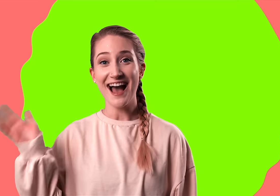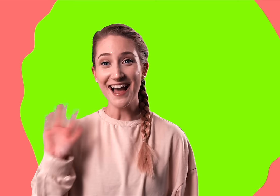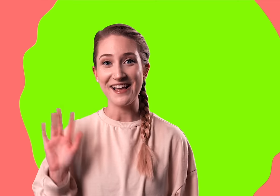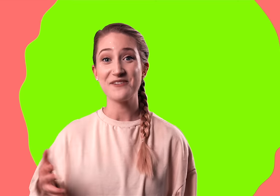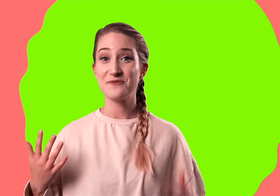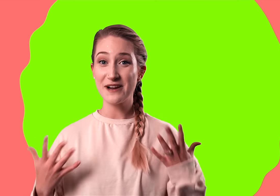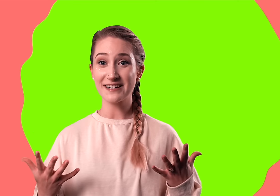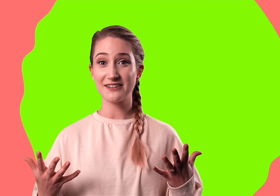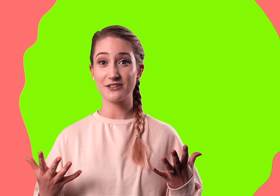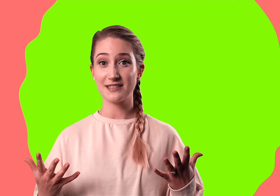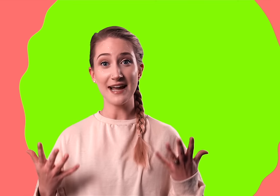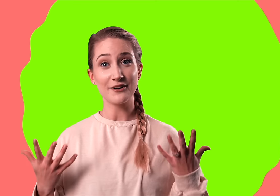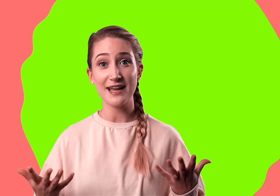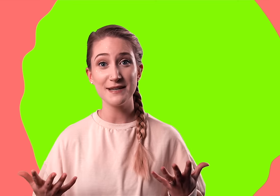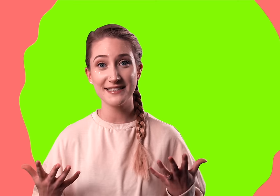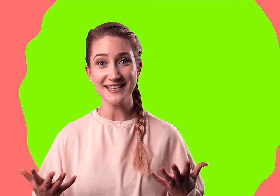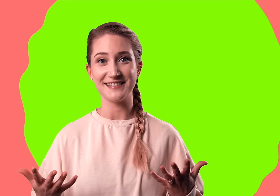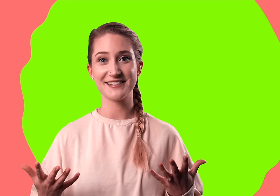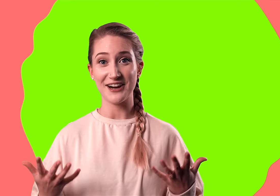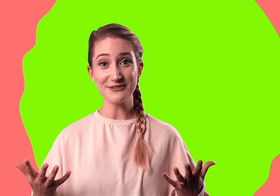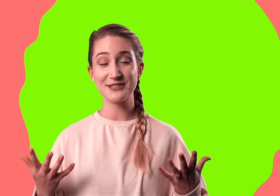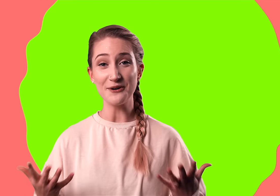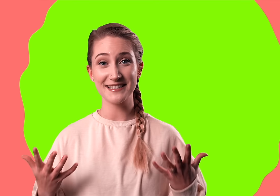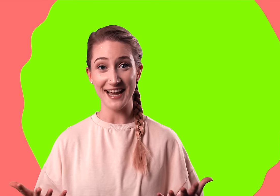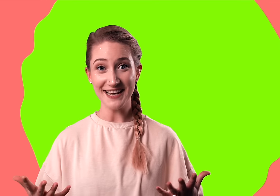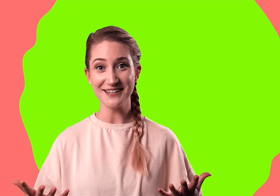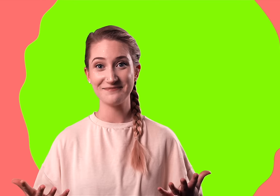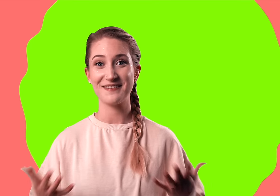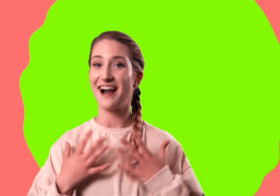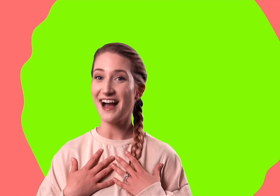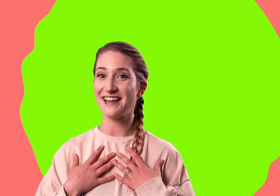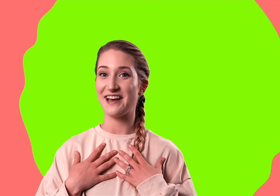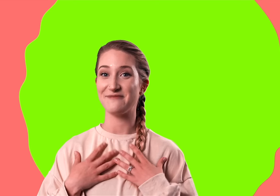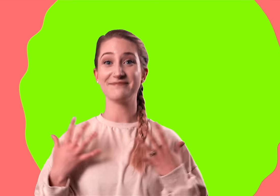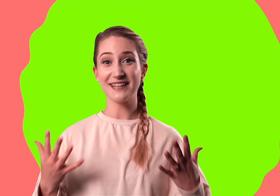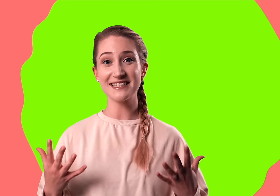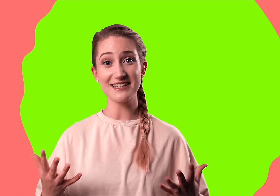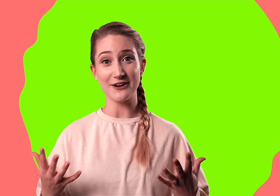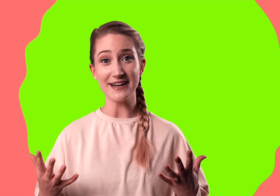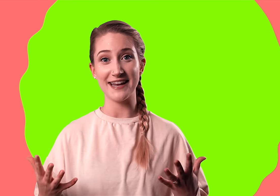Hi! We're going to learn to sign our ABC's! Are you so excited? I am! Let's get started!